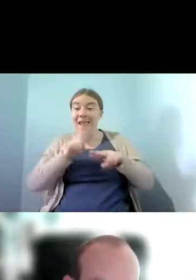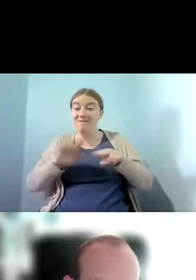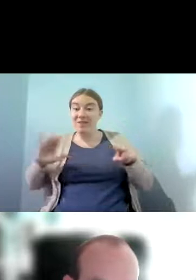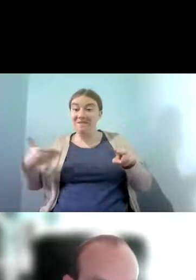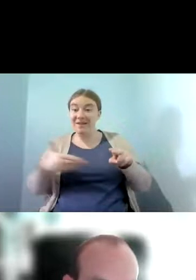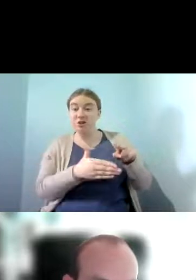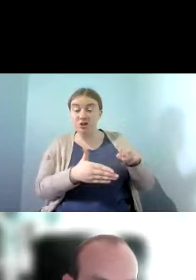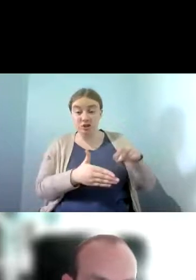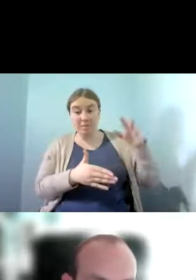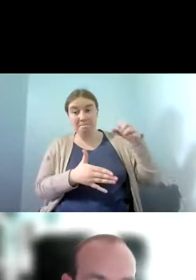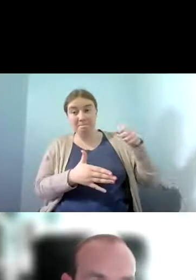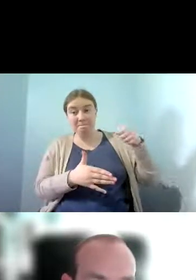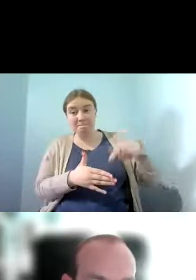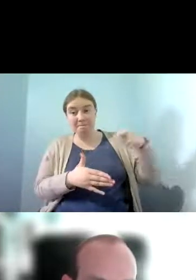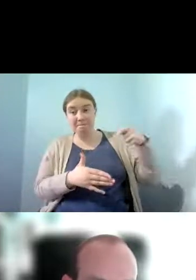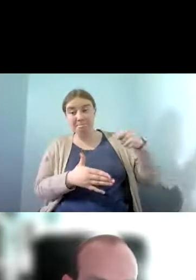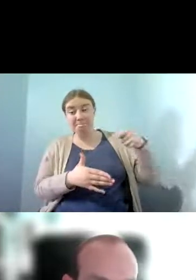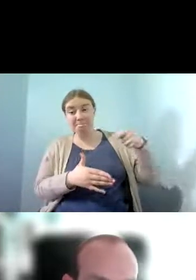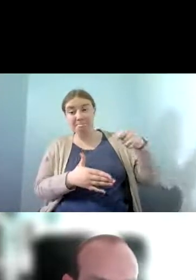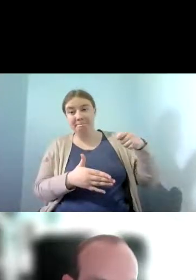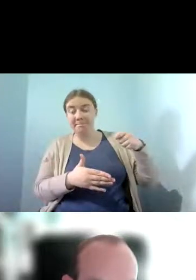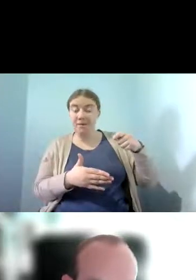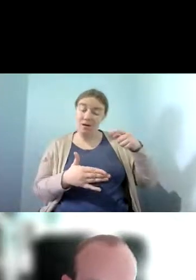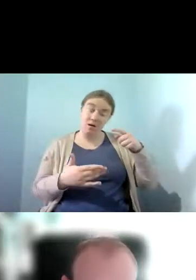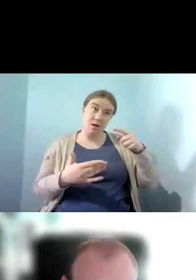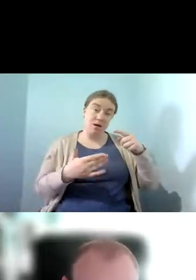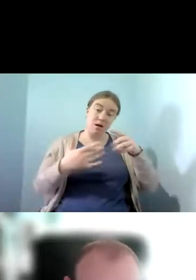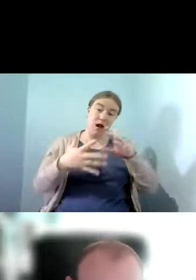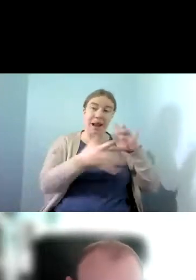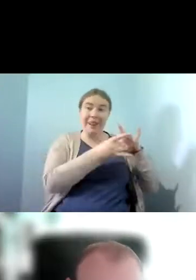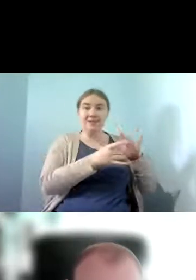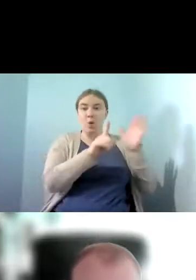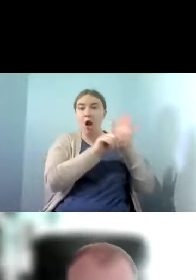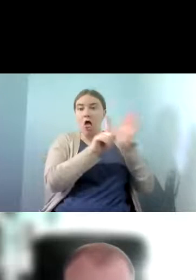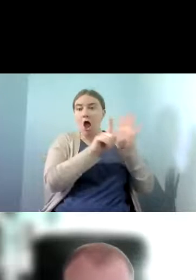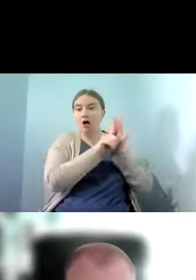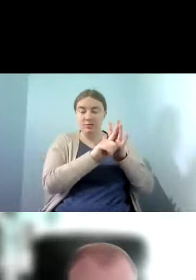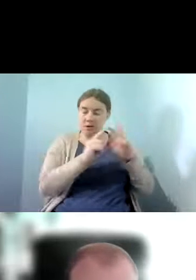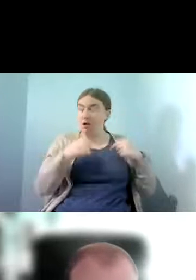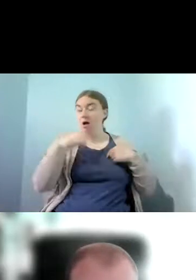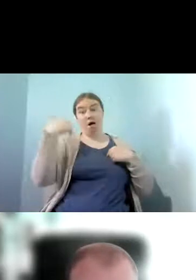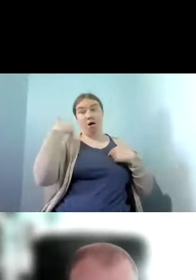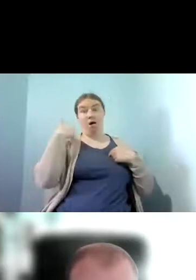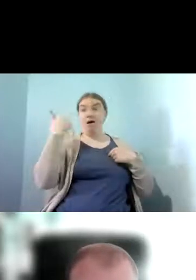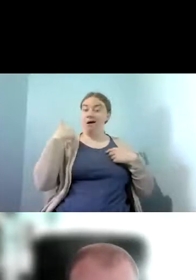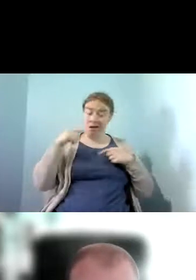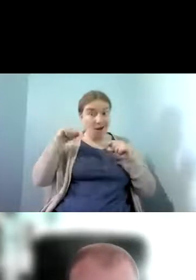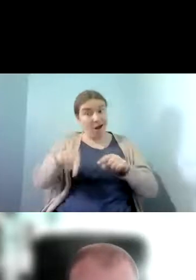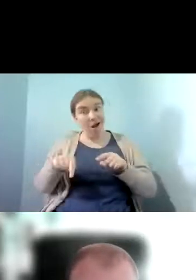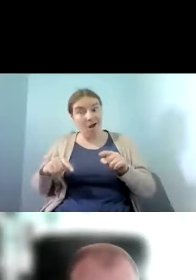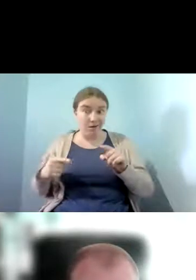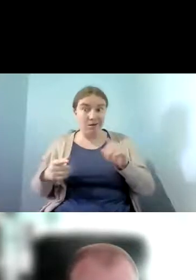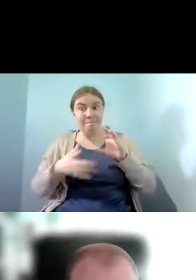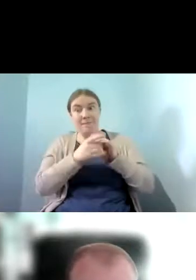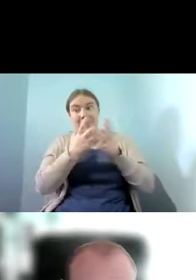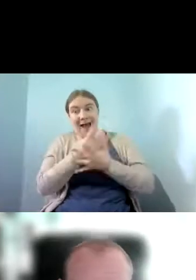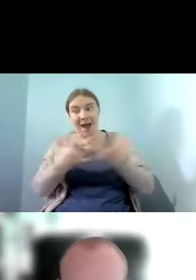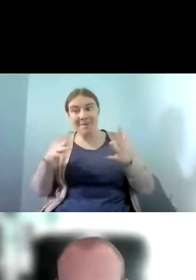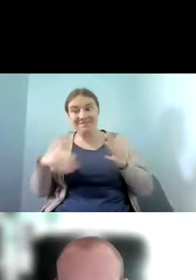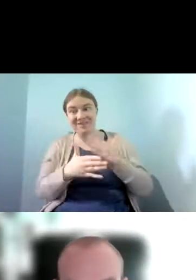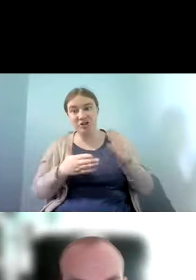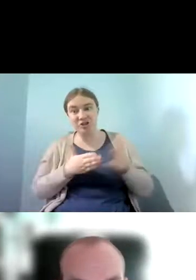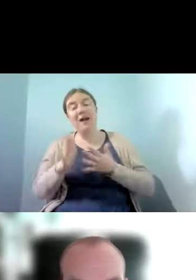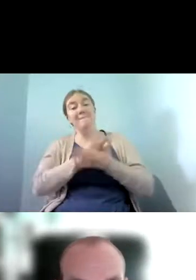through it it sends a an alert to some monitoring equipment and that allows us to see how well